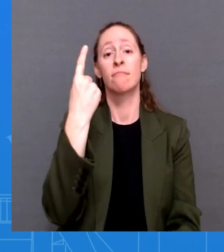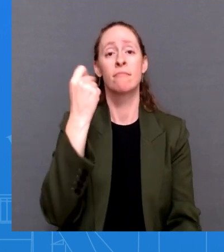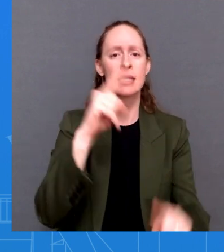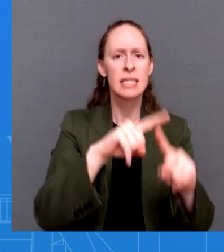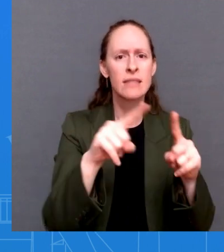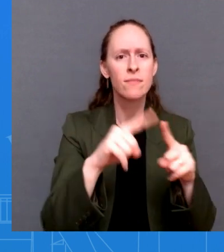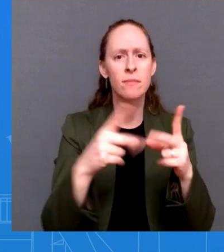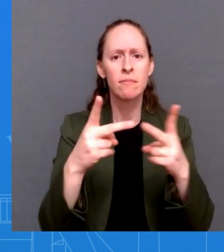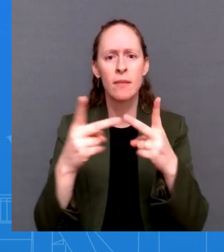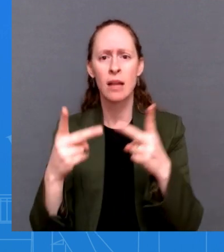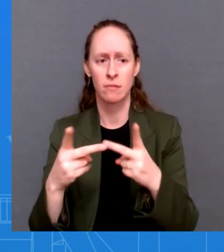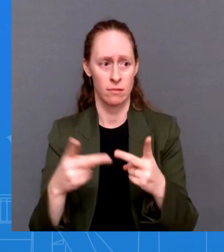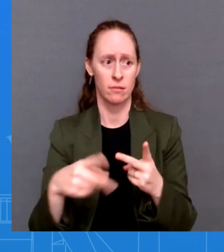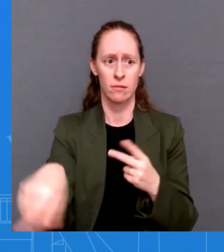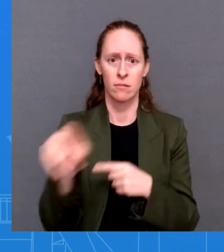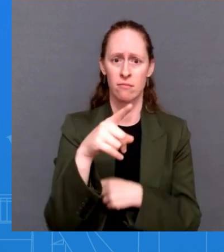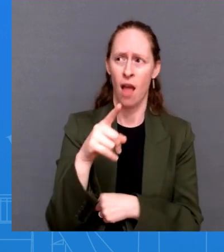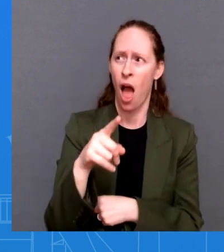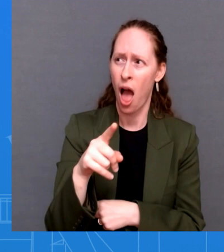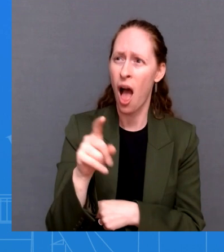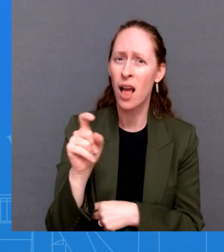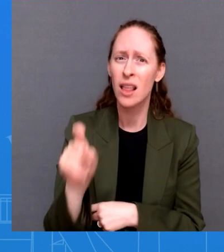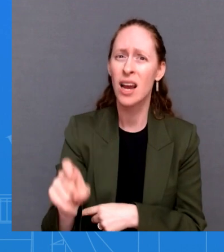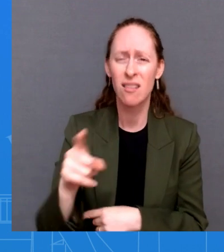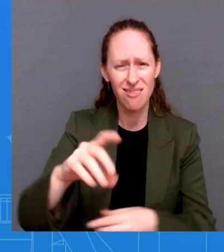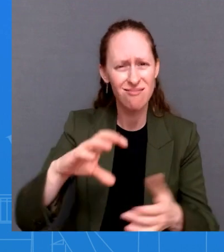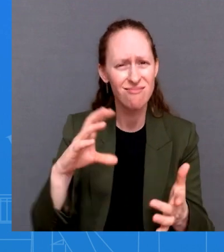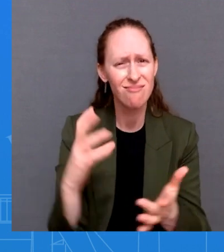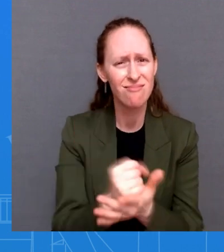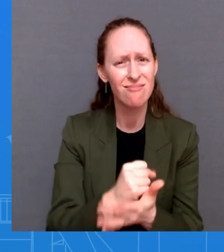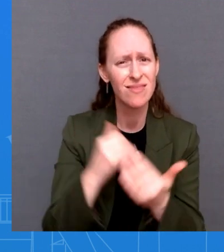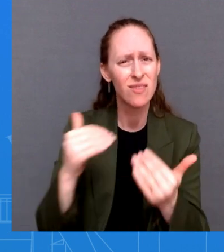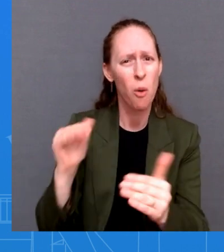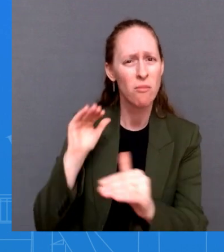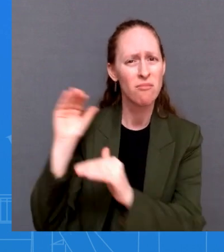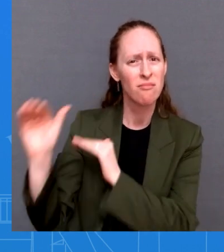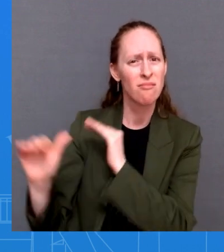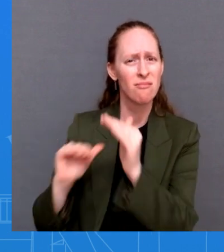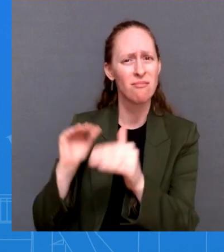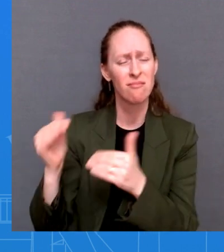And so far, the SARS has shipped out about 10,000 courses to 19 jurisdictions.